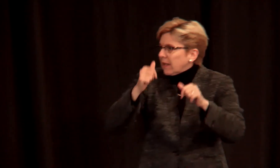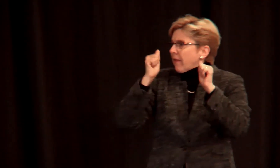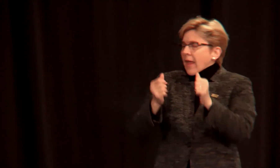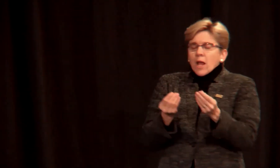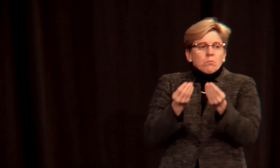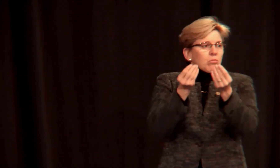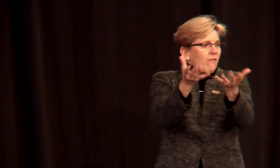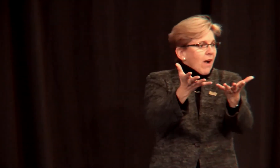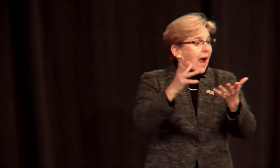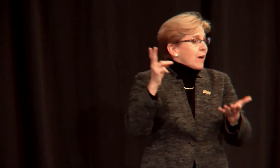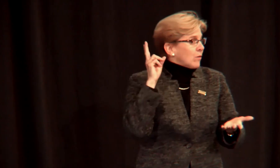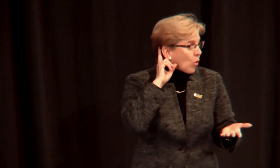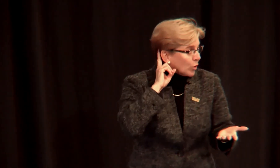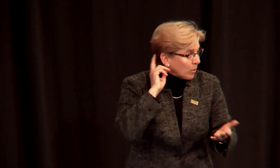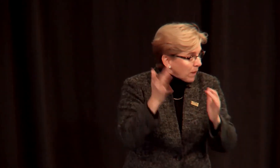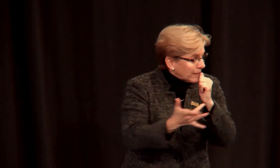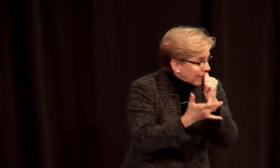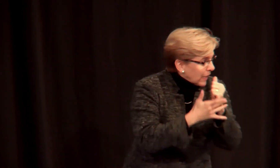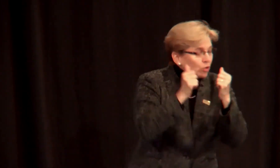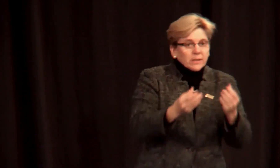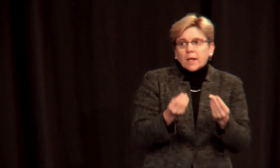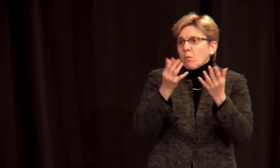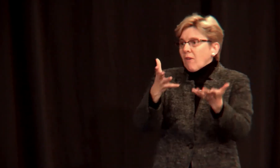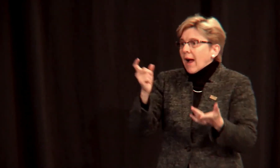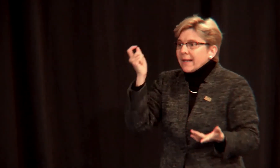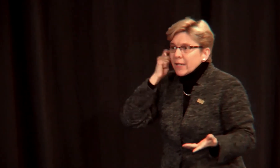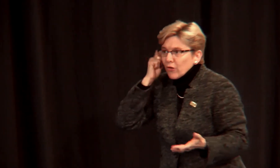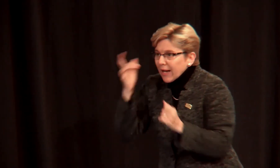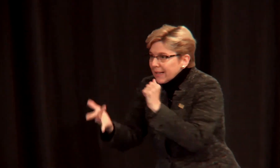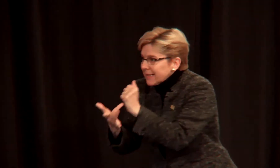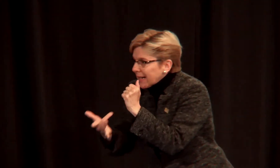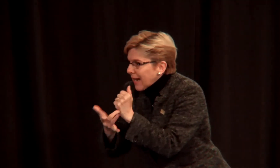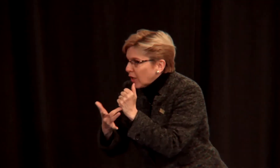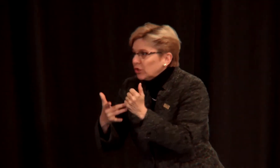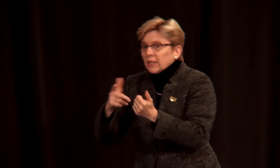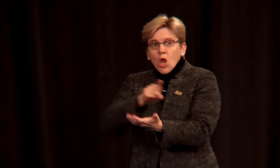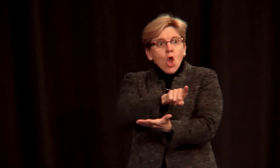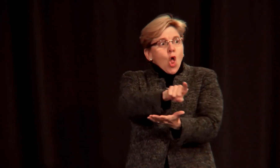cochlear implant technology, hearing aid technology.